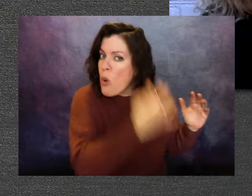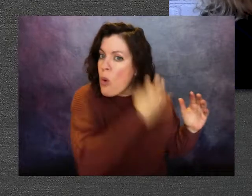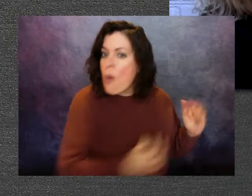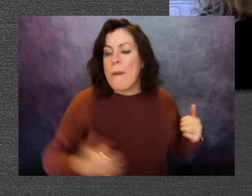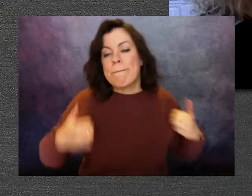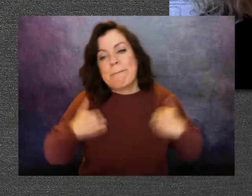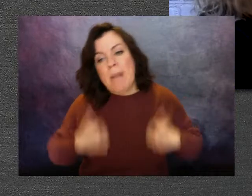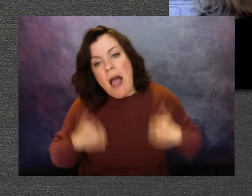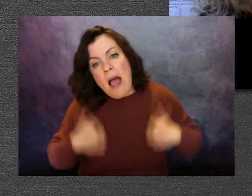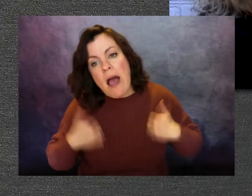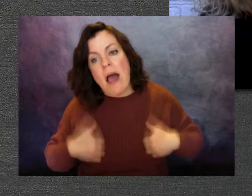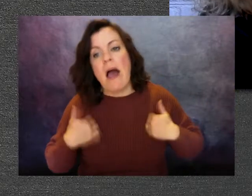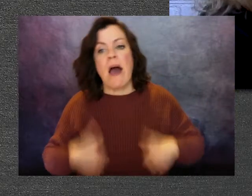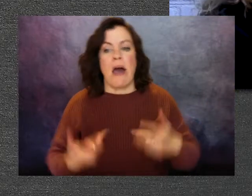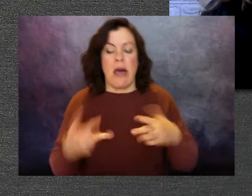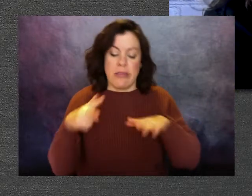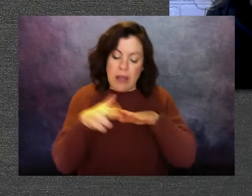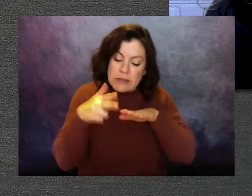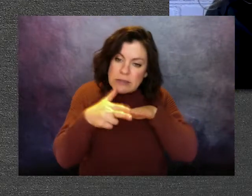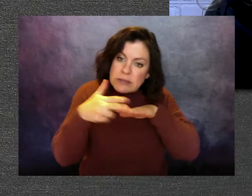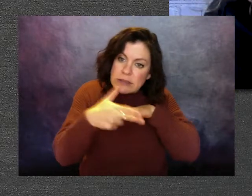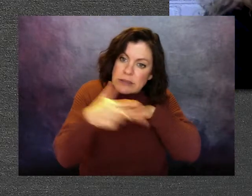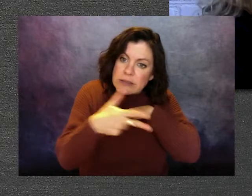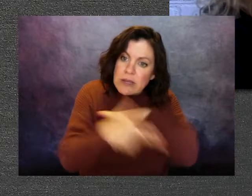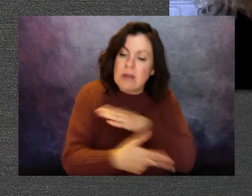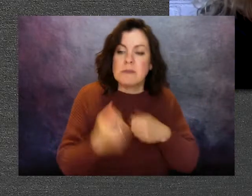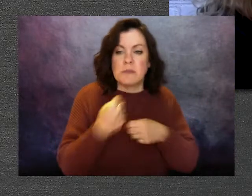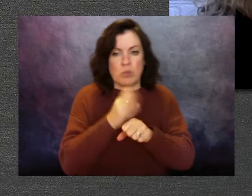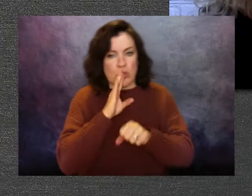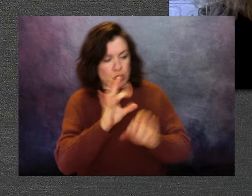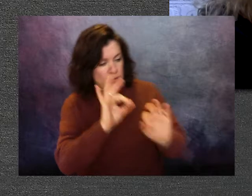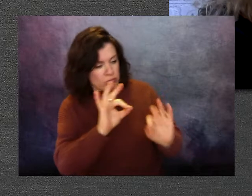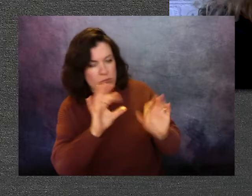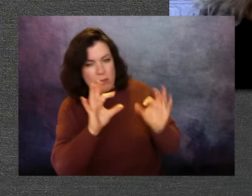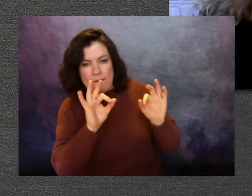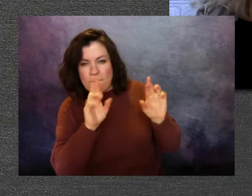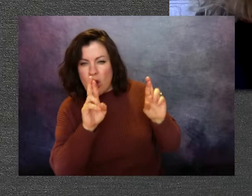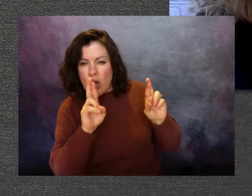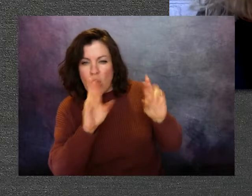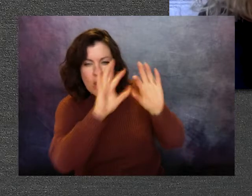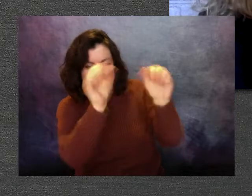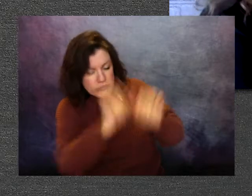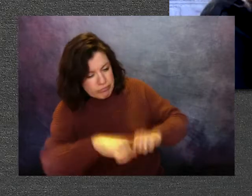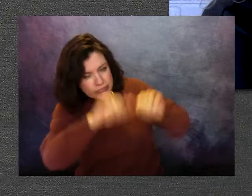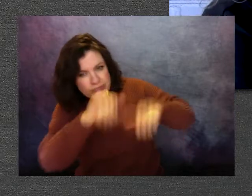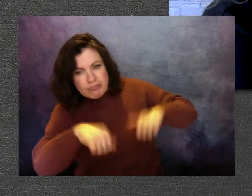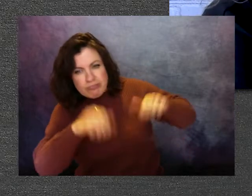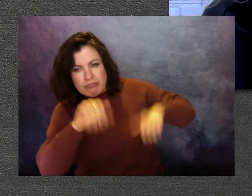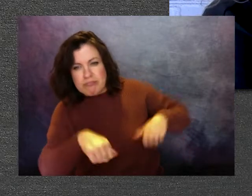that their fur, or their nails look good. Lets see. I don't think that animal has a fur though.